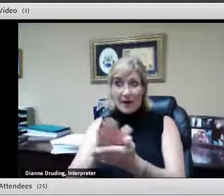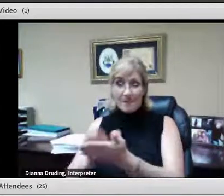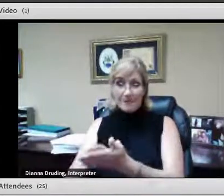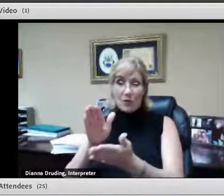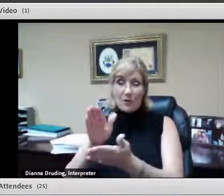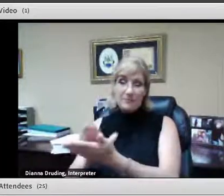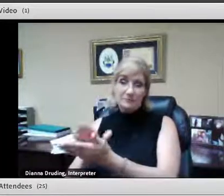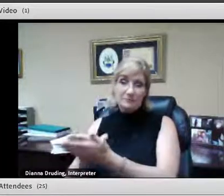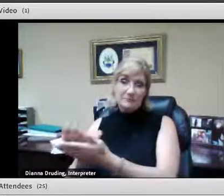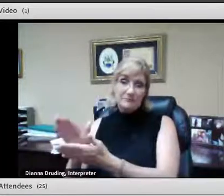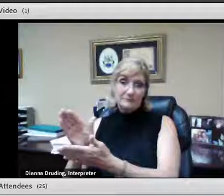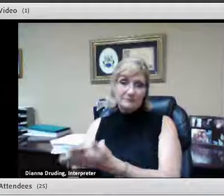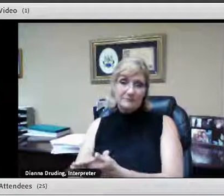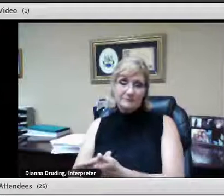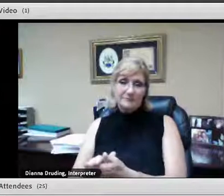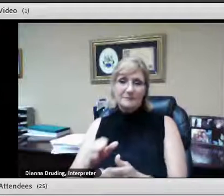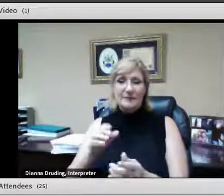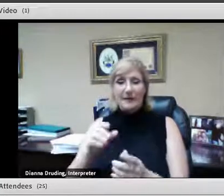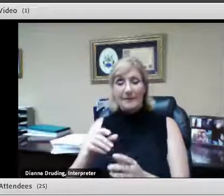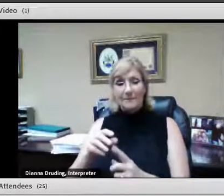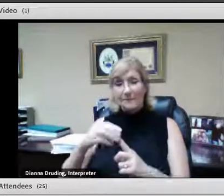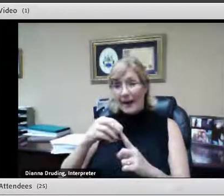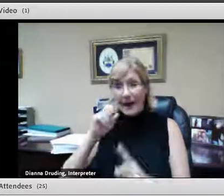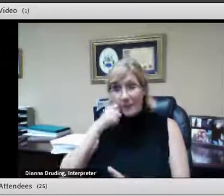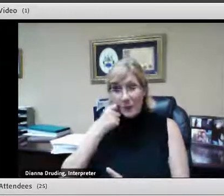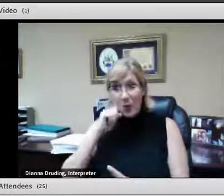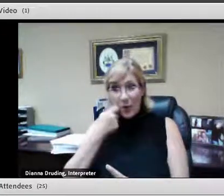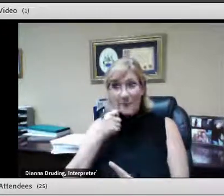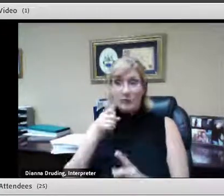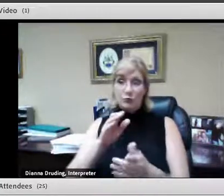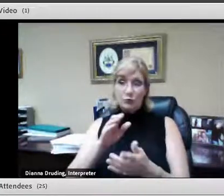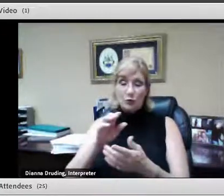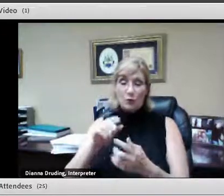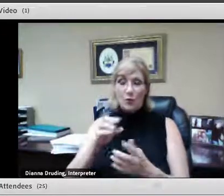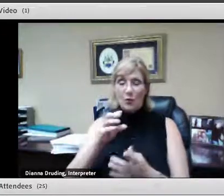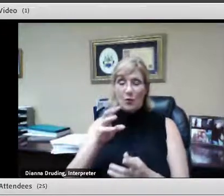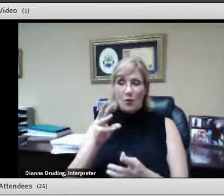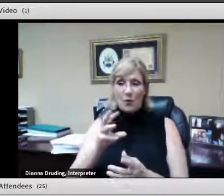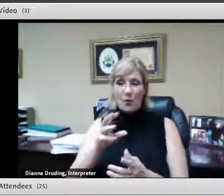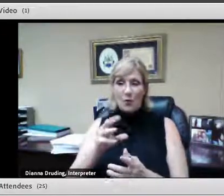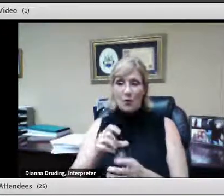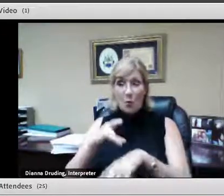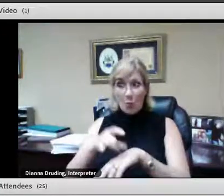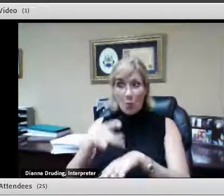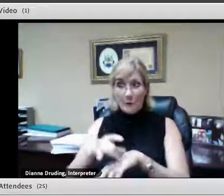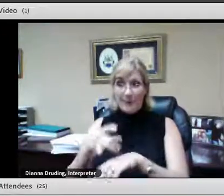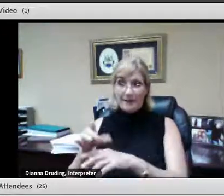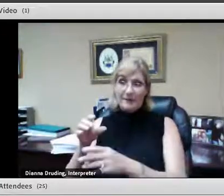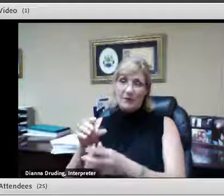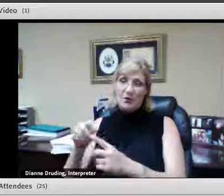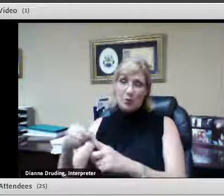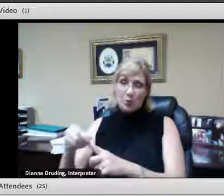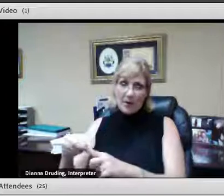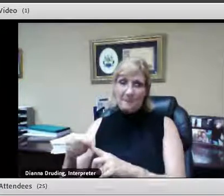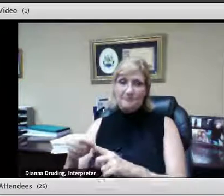And then you just keep on going, play things that aren't poison, and then throw in there apple, apple, watermelon, grape, and if they clap it,